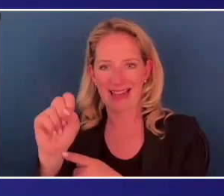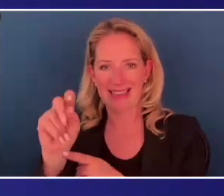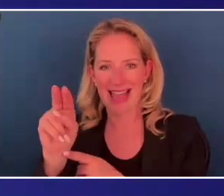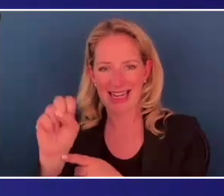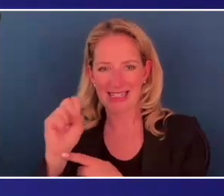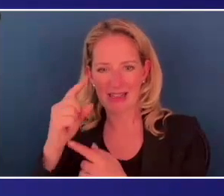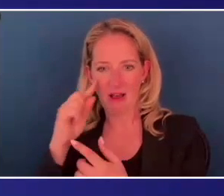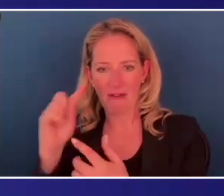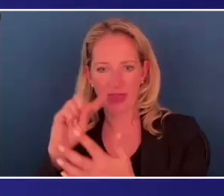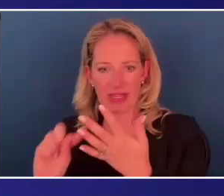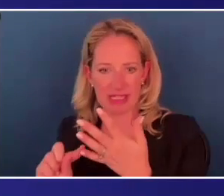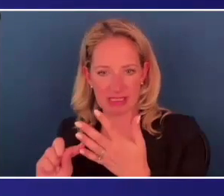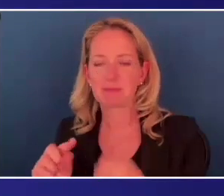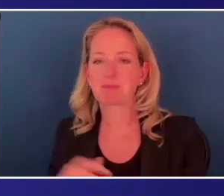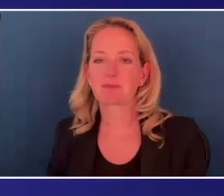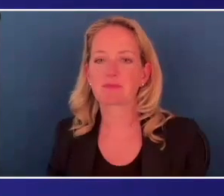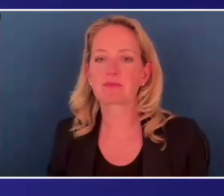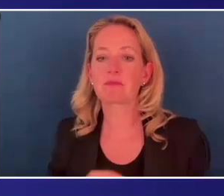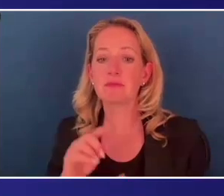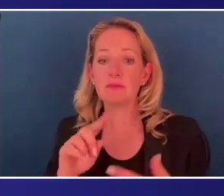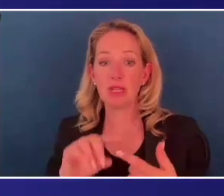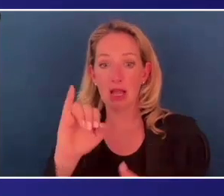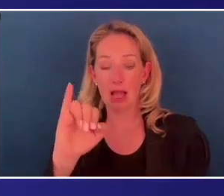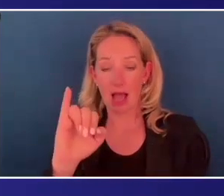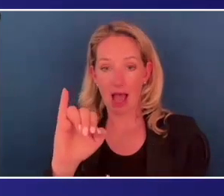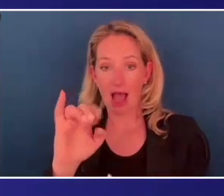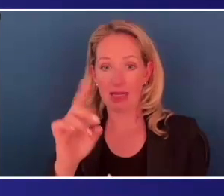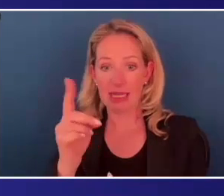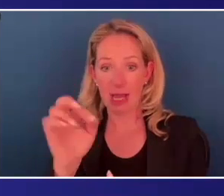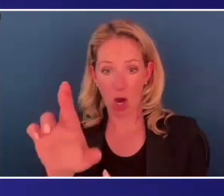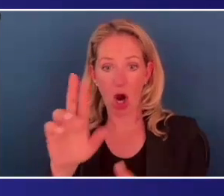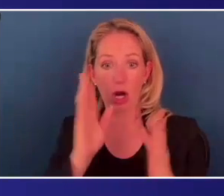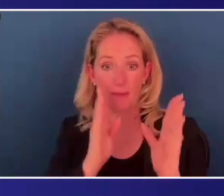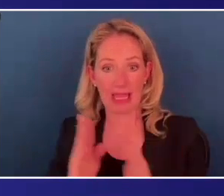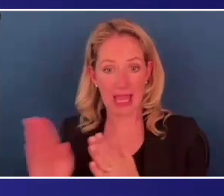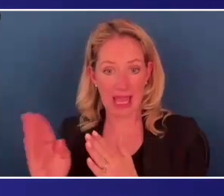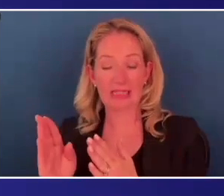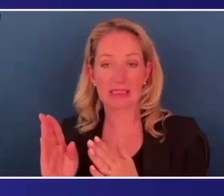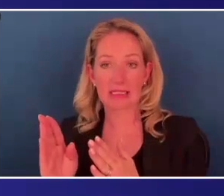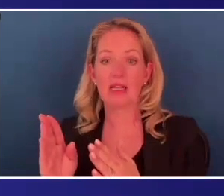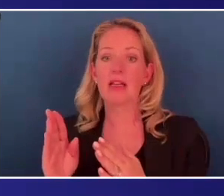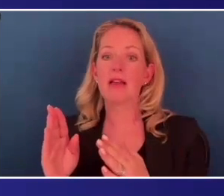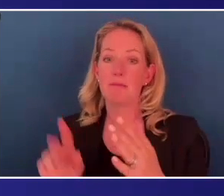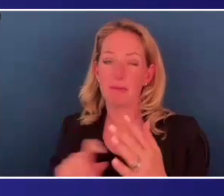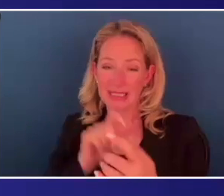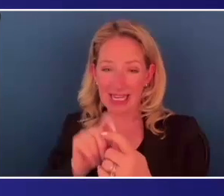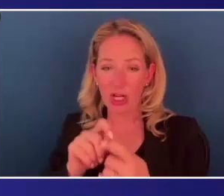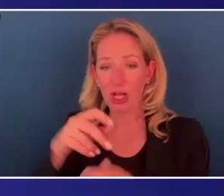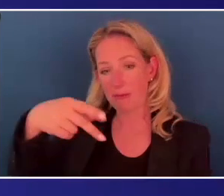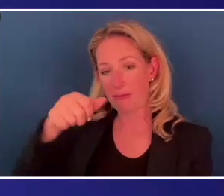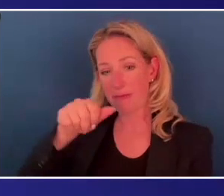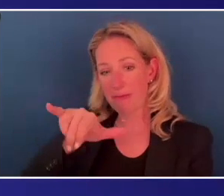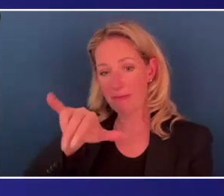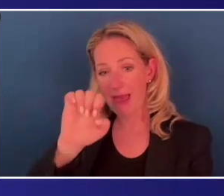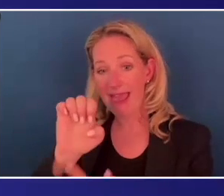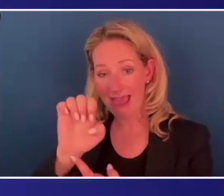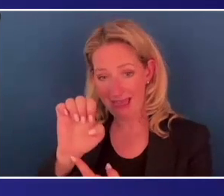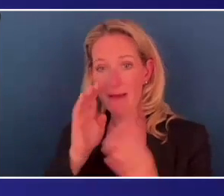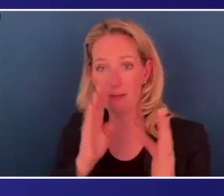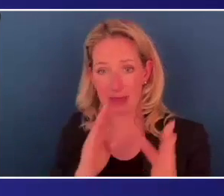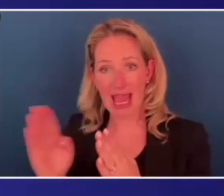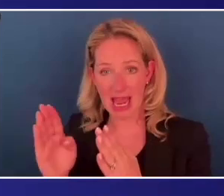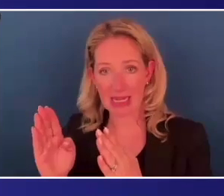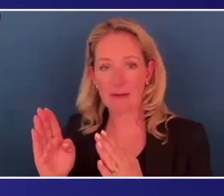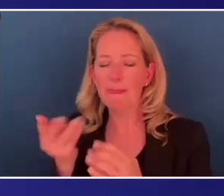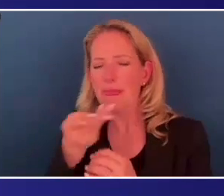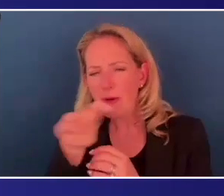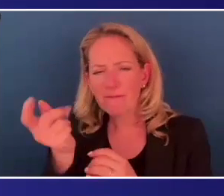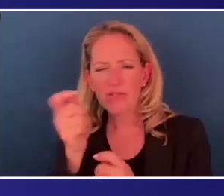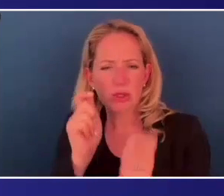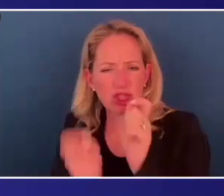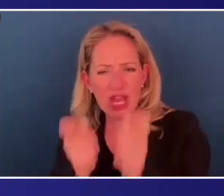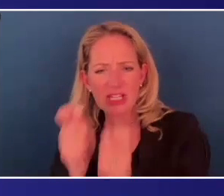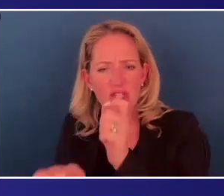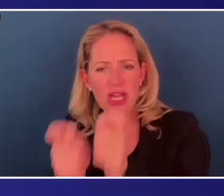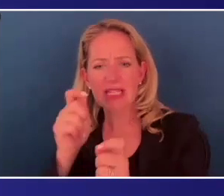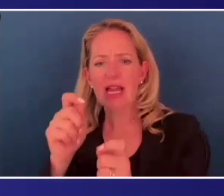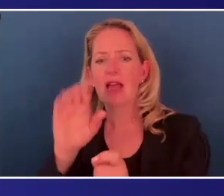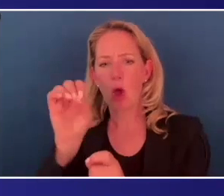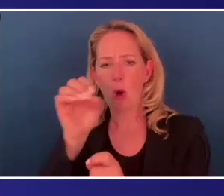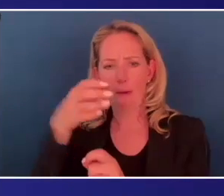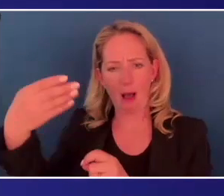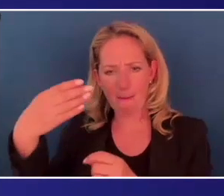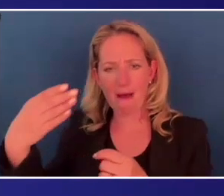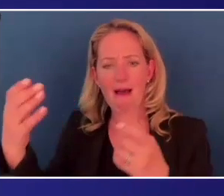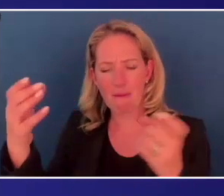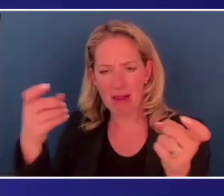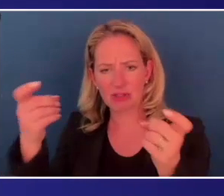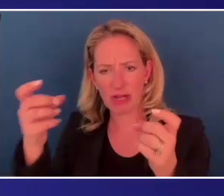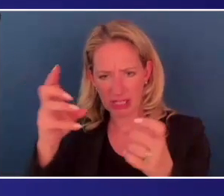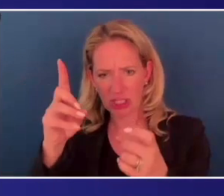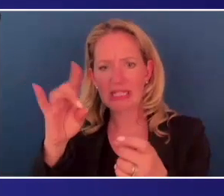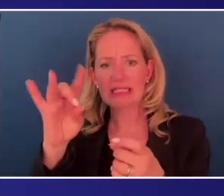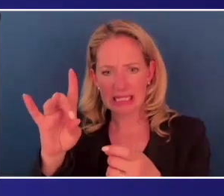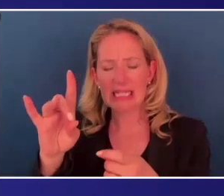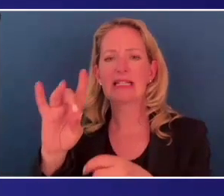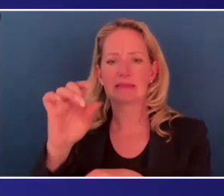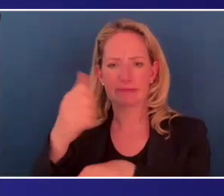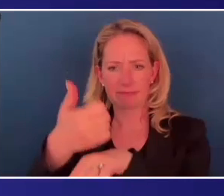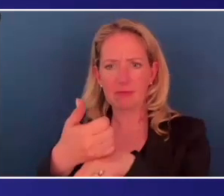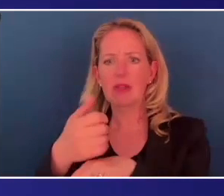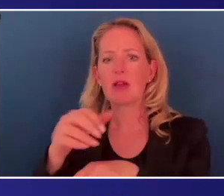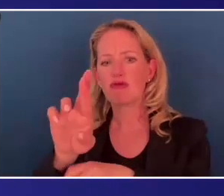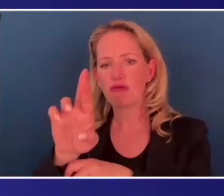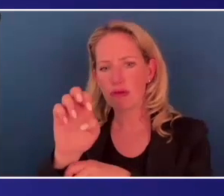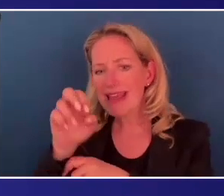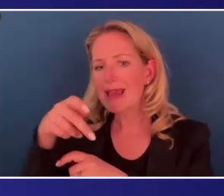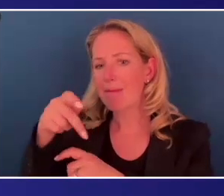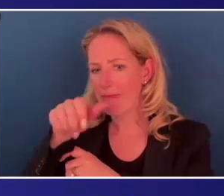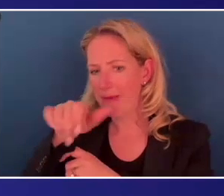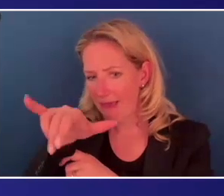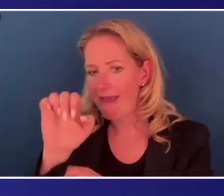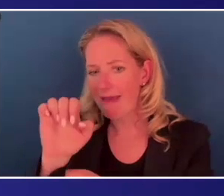Regarding the IDR plans, so, particularly for the pay plan, there were a couple of changes that the Obama administration's repay, reforms made that I felt were really good.